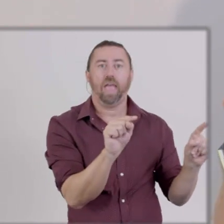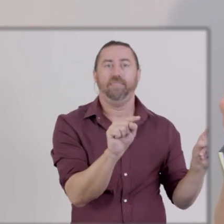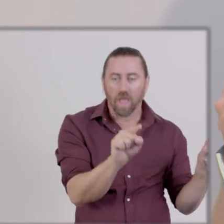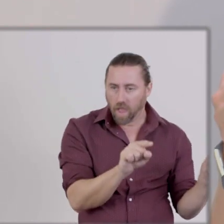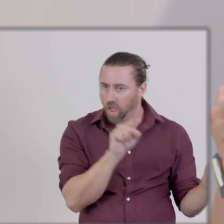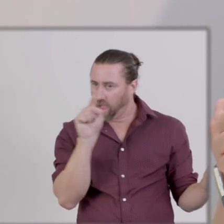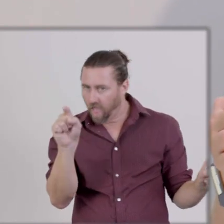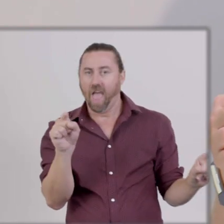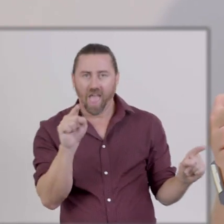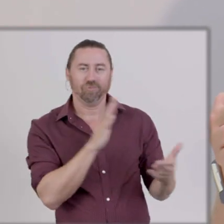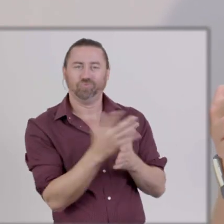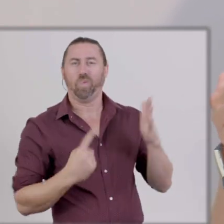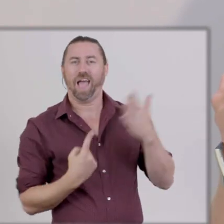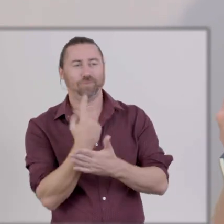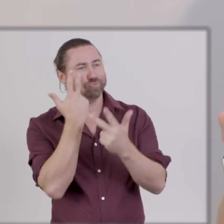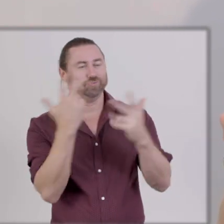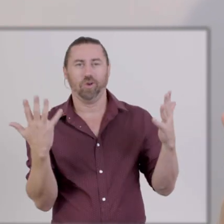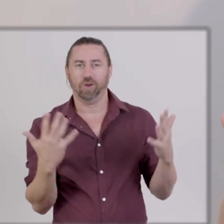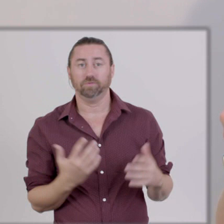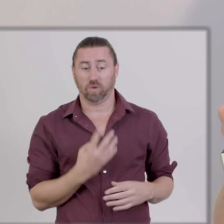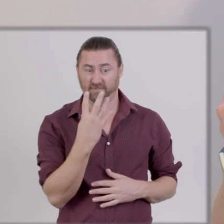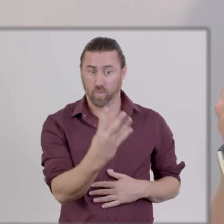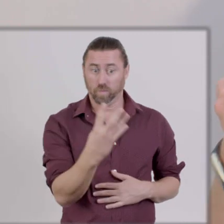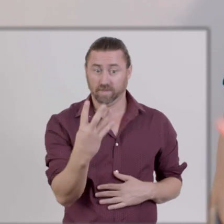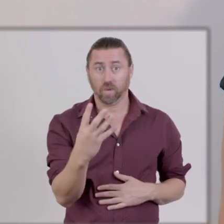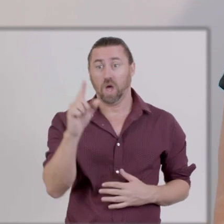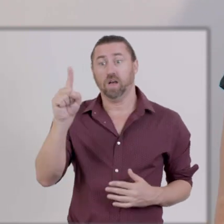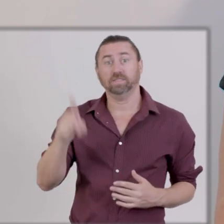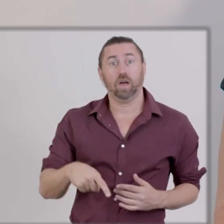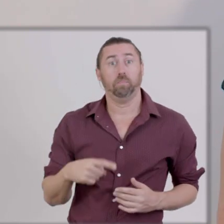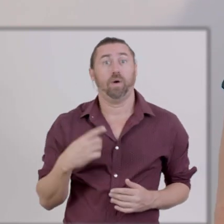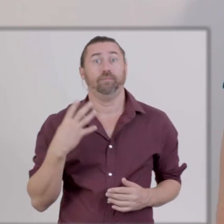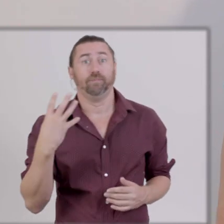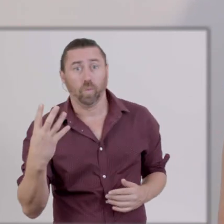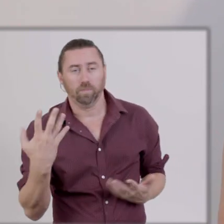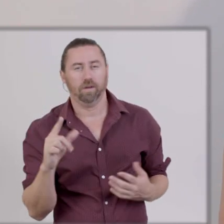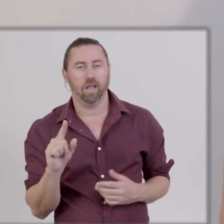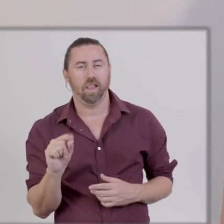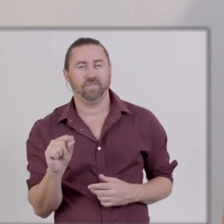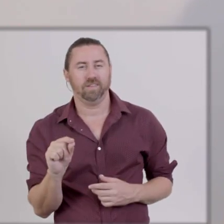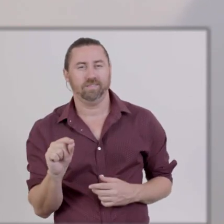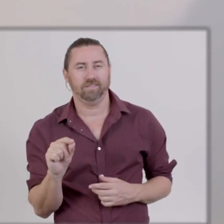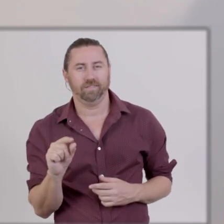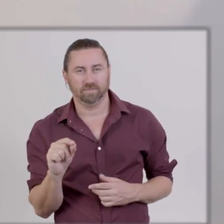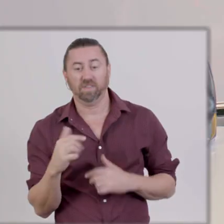Then, the expression matches the problem. So 44 divided by 4 is 11.